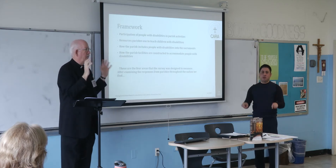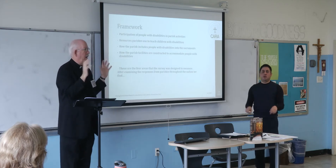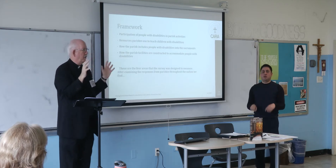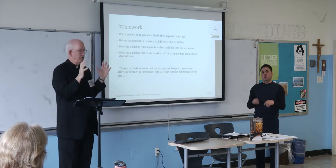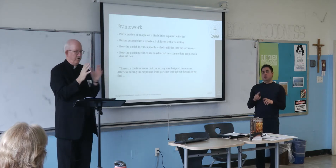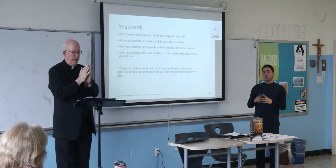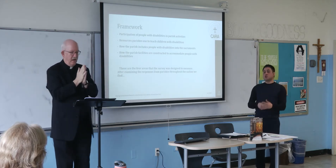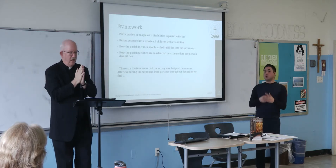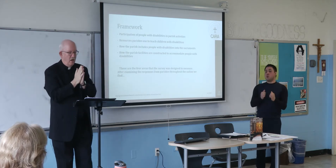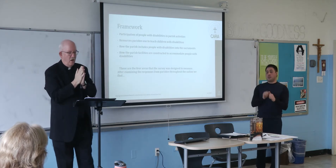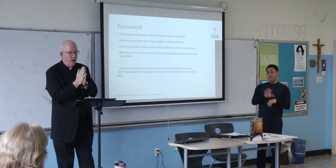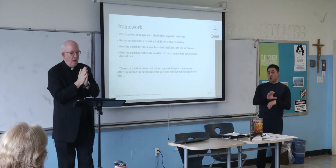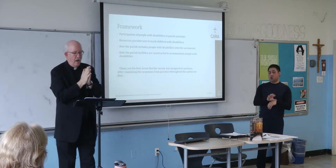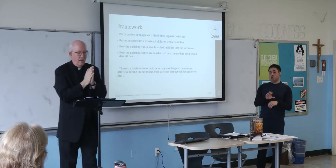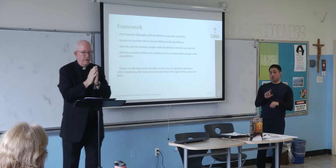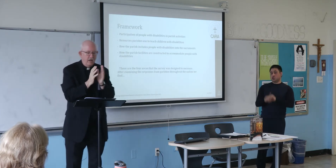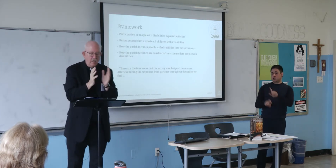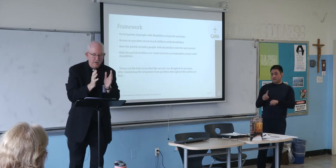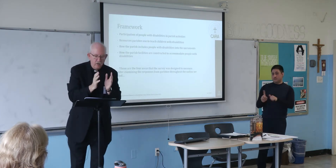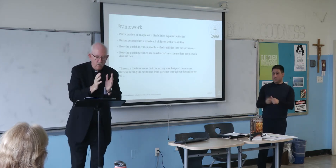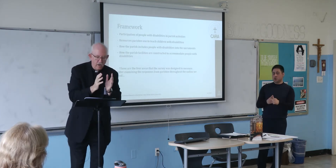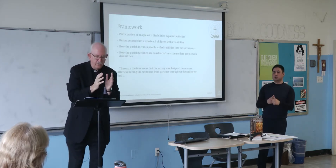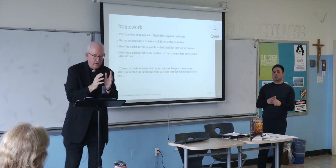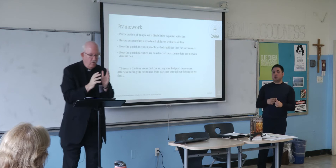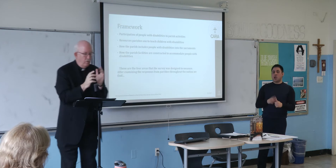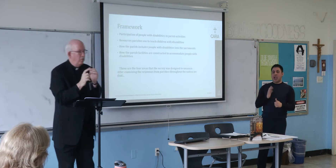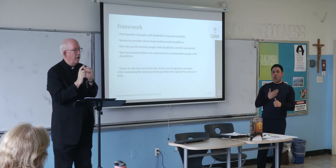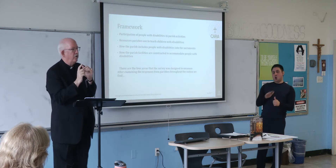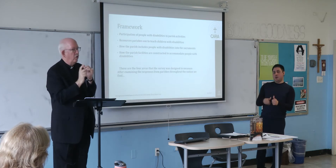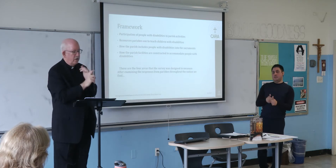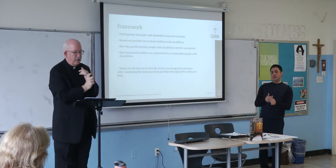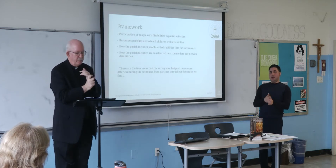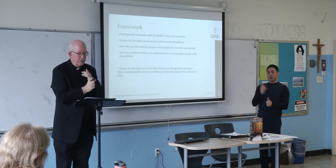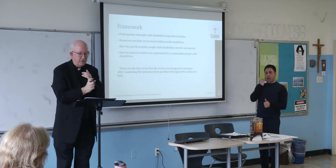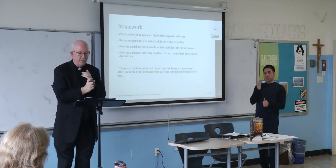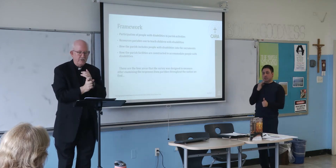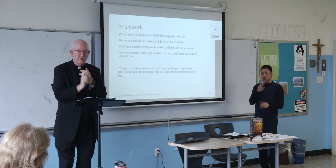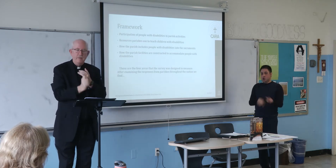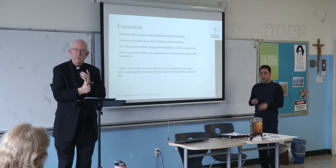parish survey the idea was we wanted to look at the participation of people with